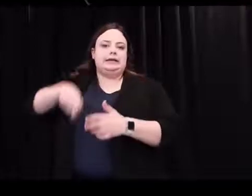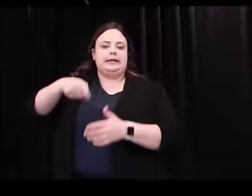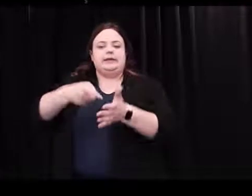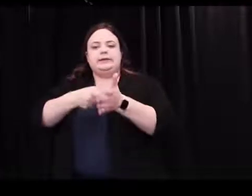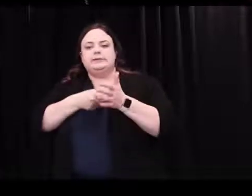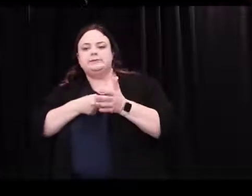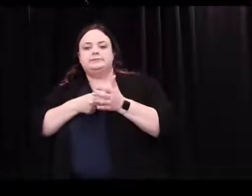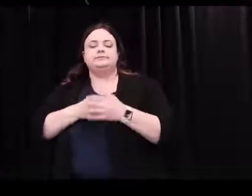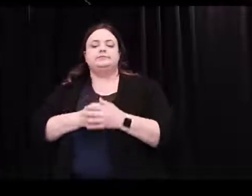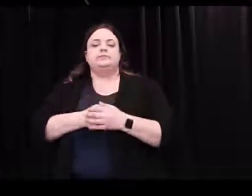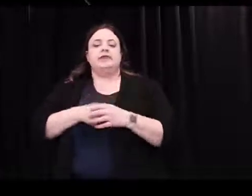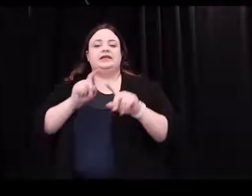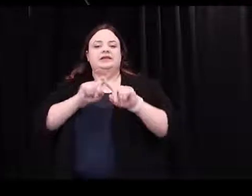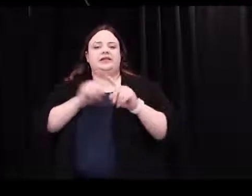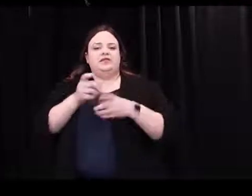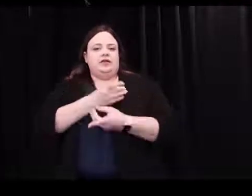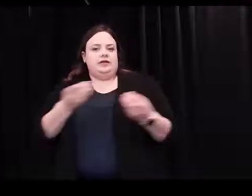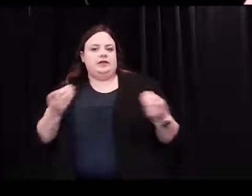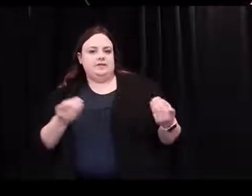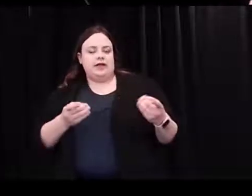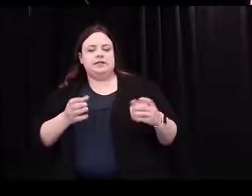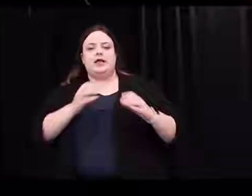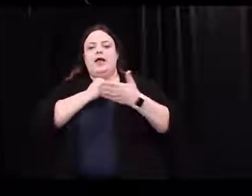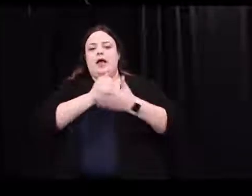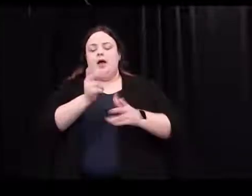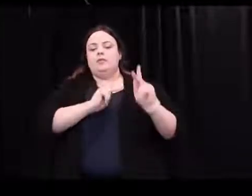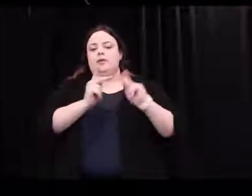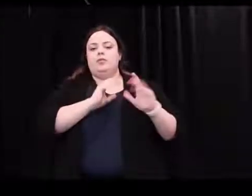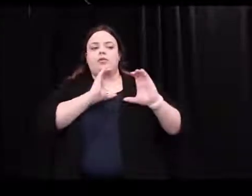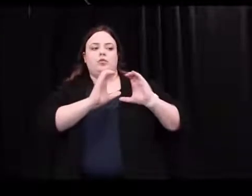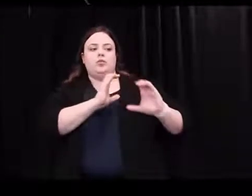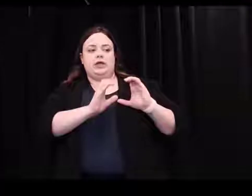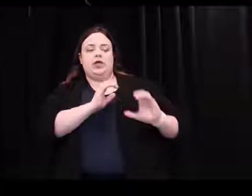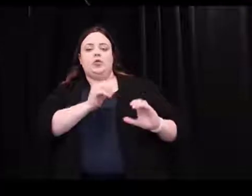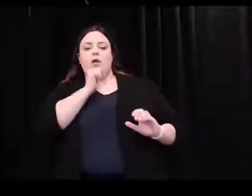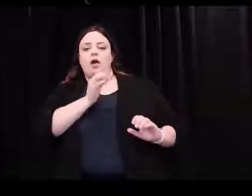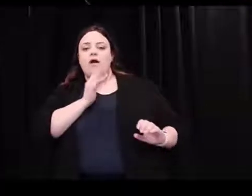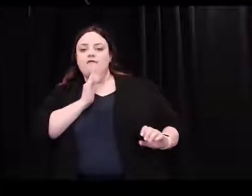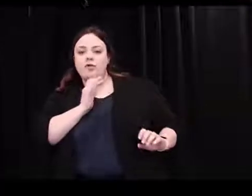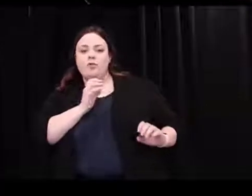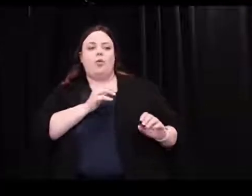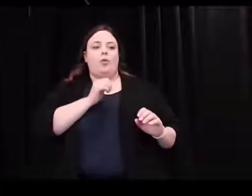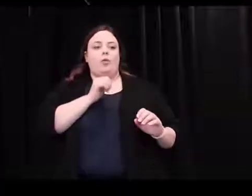these are input devices that that help people communicate who are non-verbal. This is something